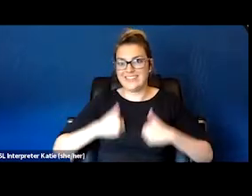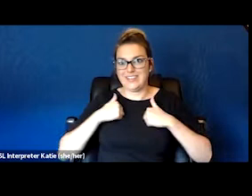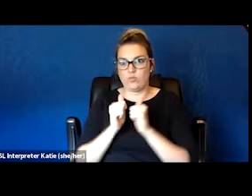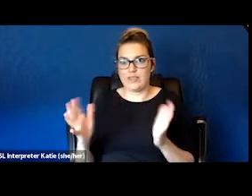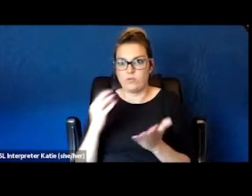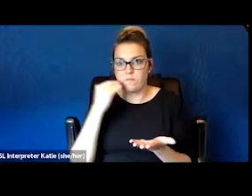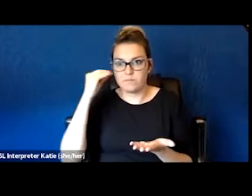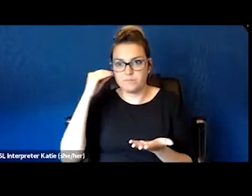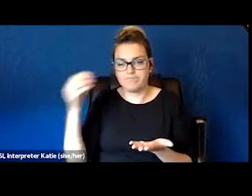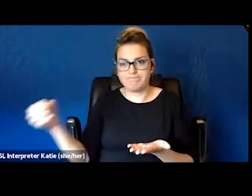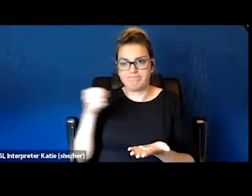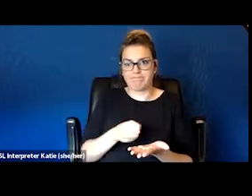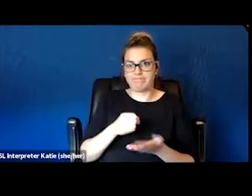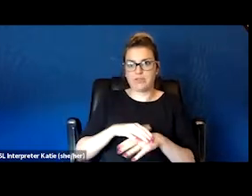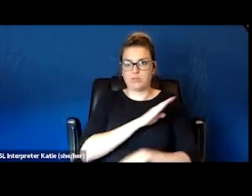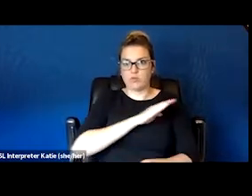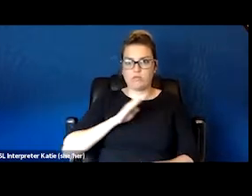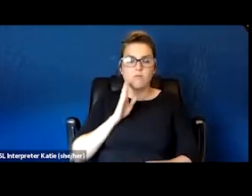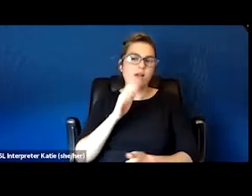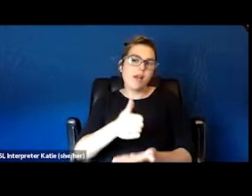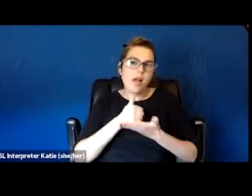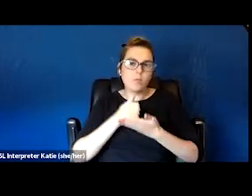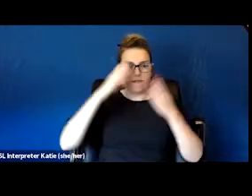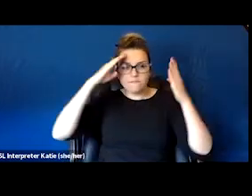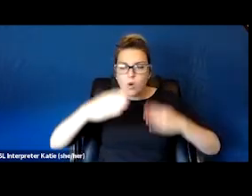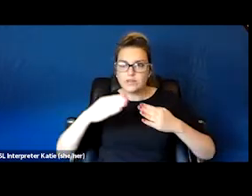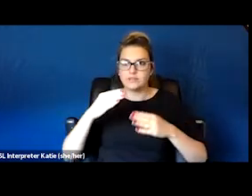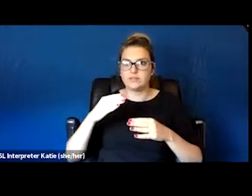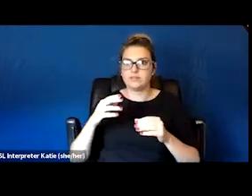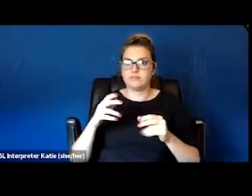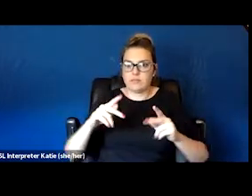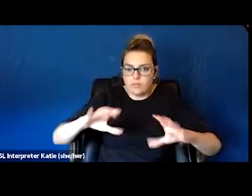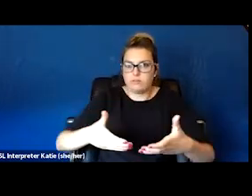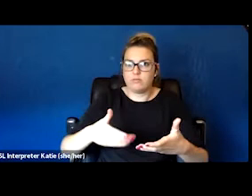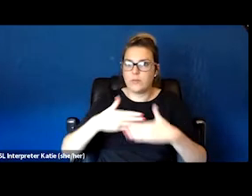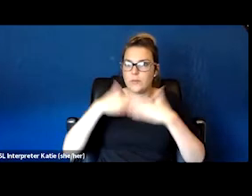to center people with lived experience in all of this work. And we know that's so important to making sure